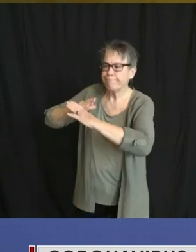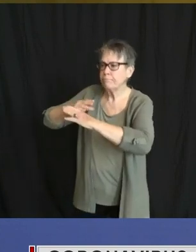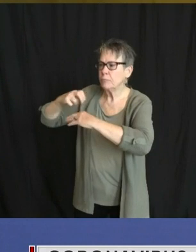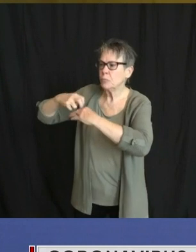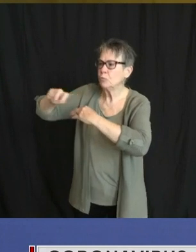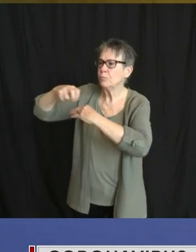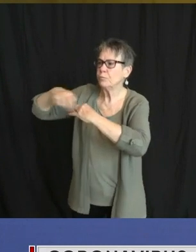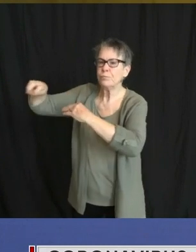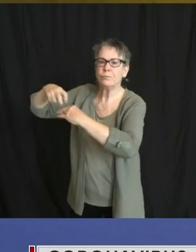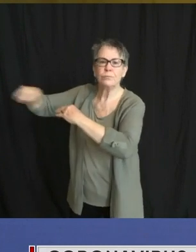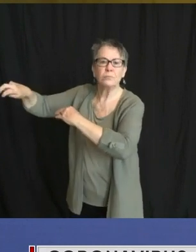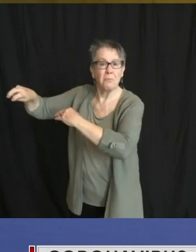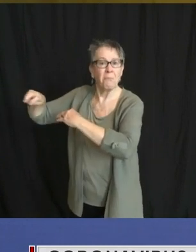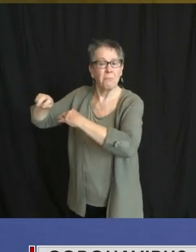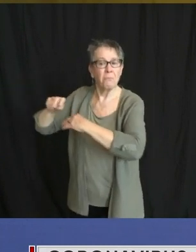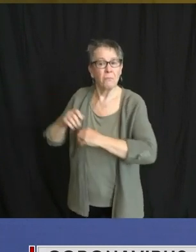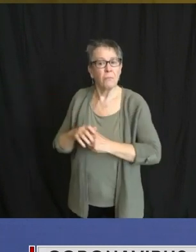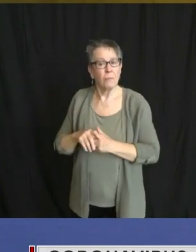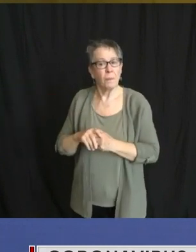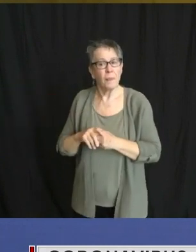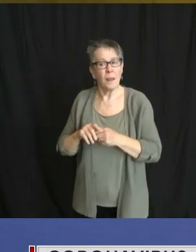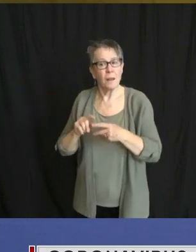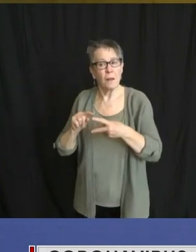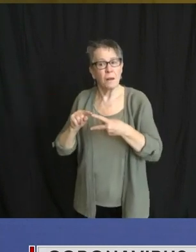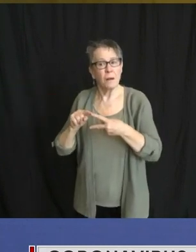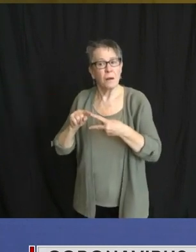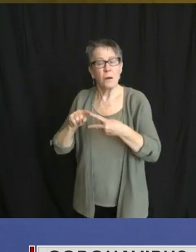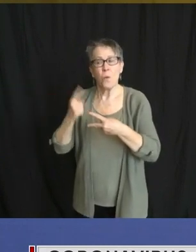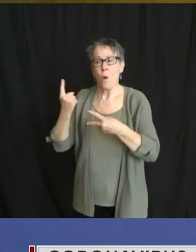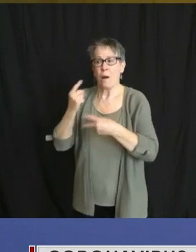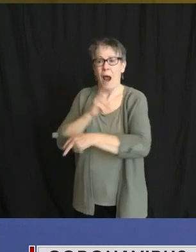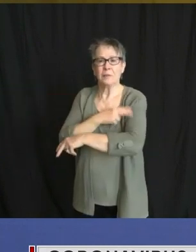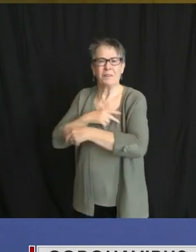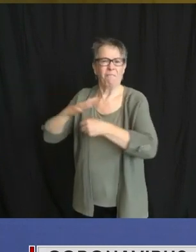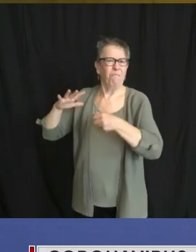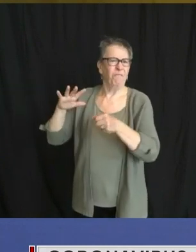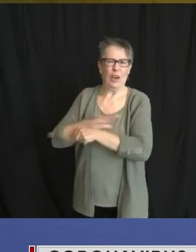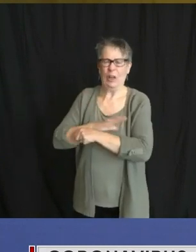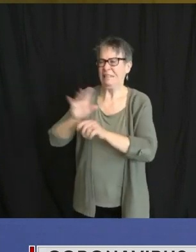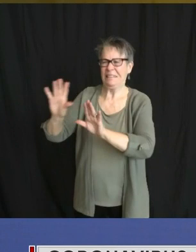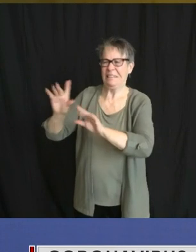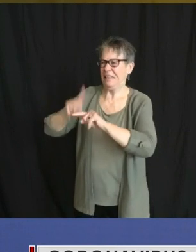ONE HOSPITAL WAS ON FULL DEIBERT AND ONE HOSPITAL WAS ON